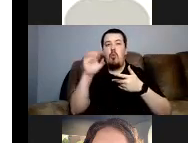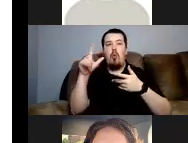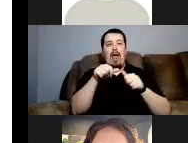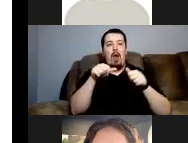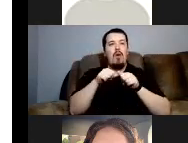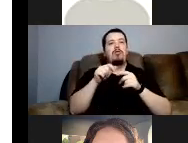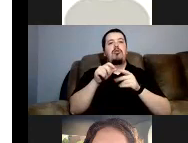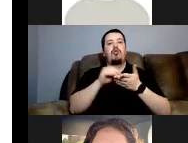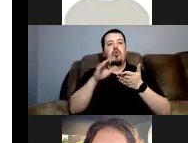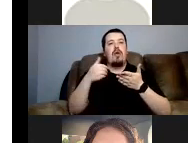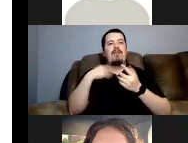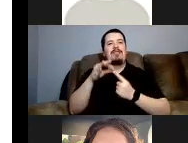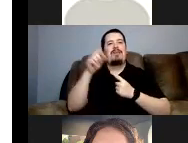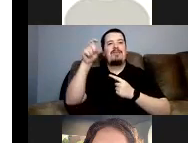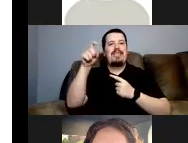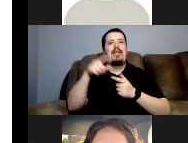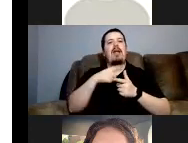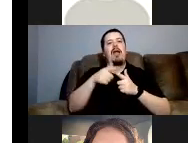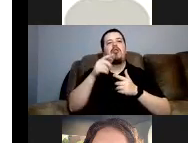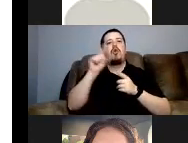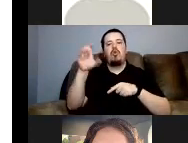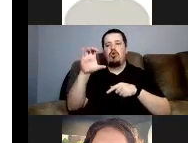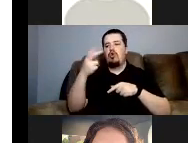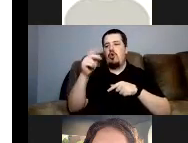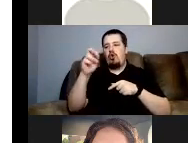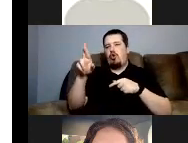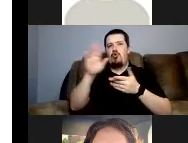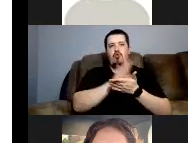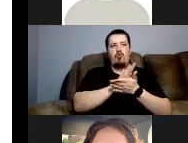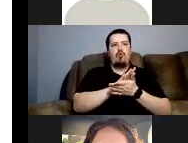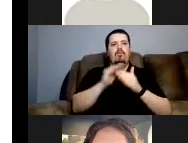who go to charter schools. Next up on the pyramid is direct funding and that could go for things